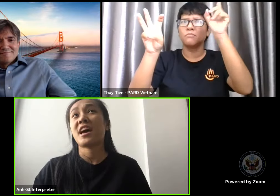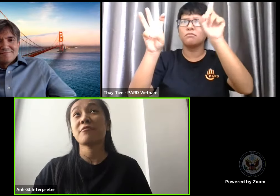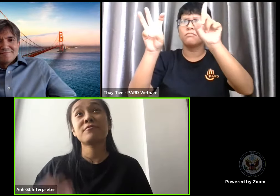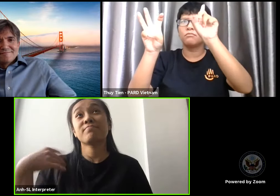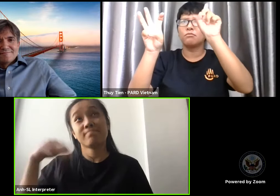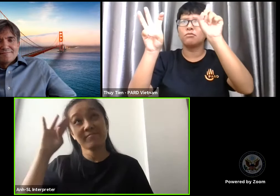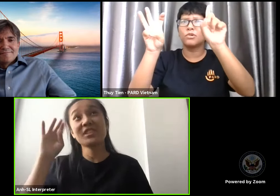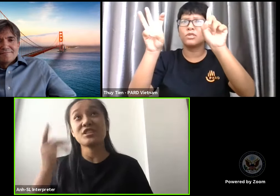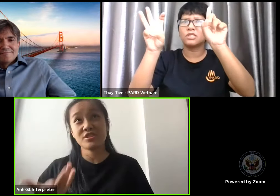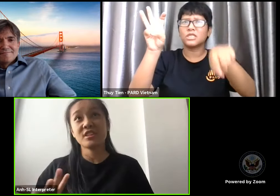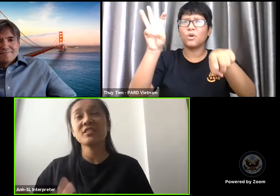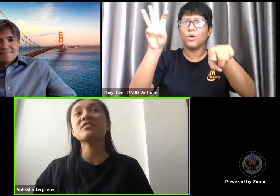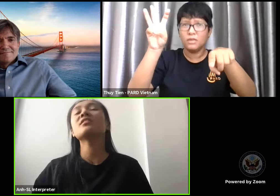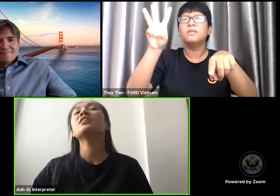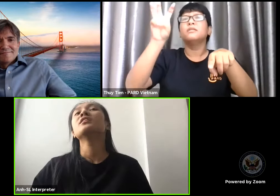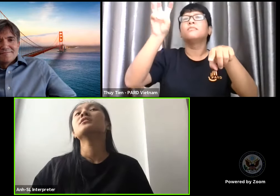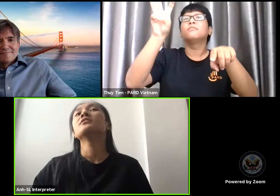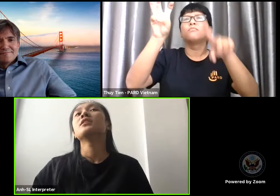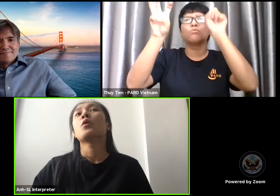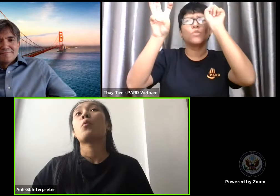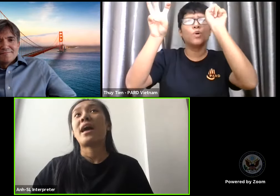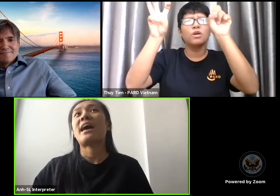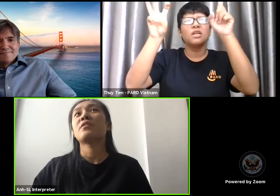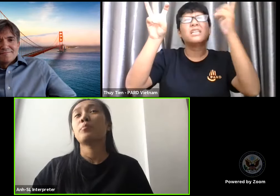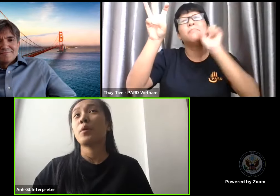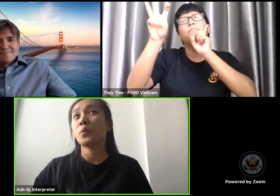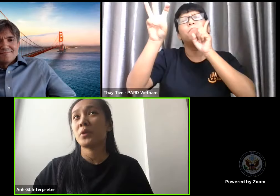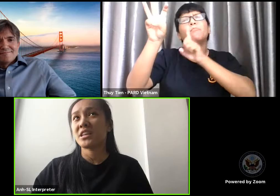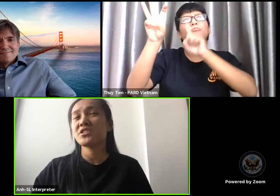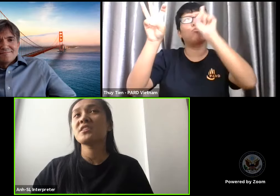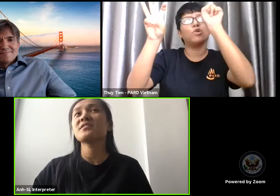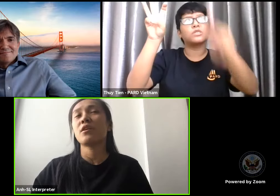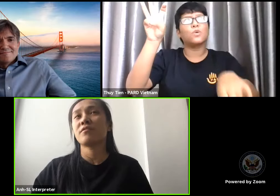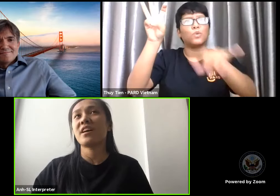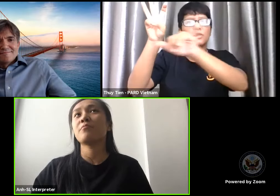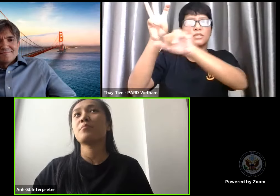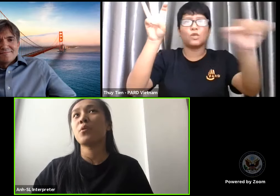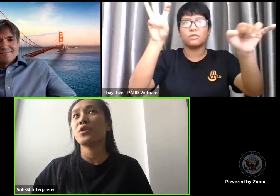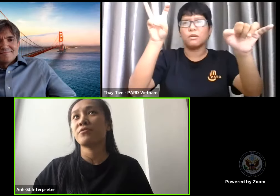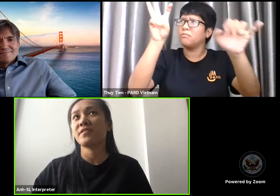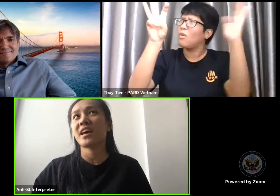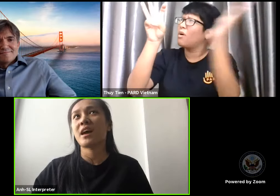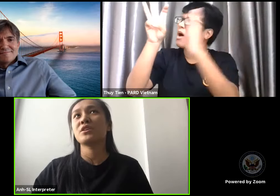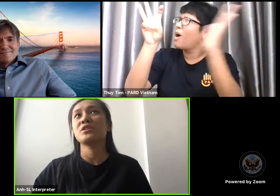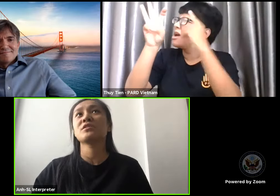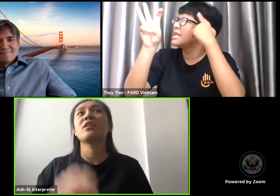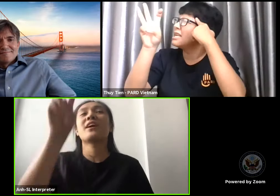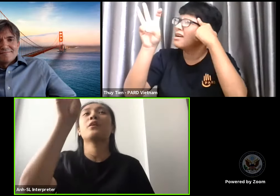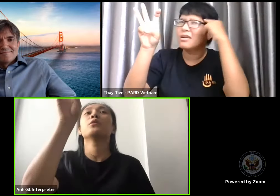deaf teachers, where the population of deaf people in Vietnam is around